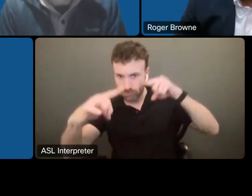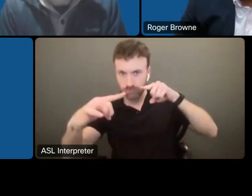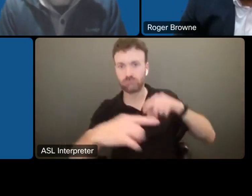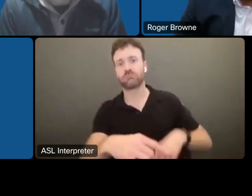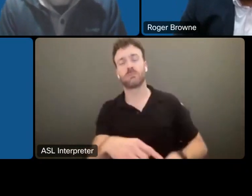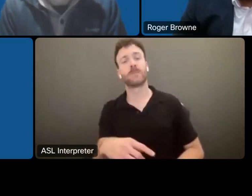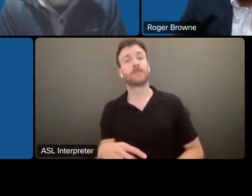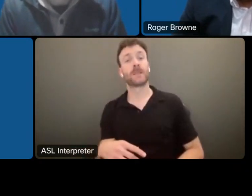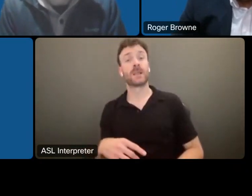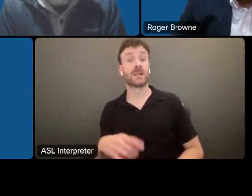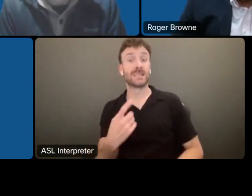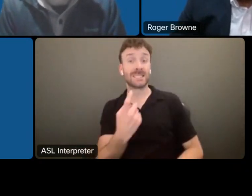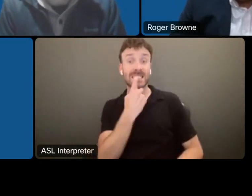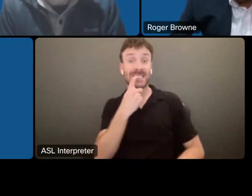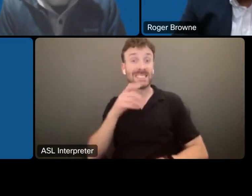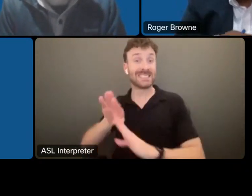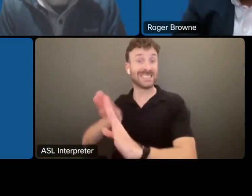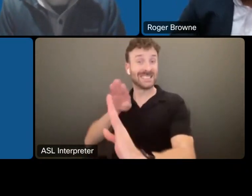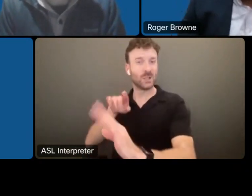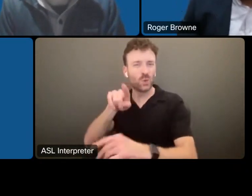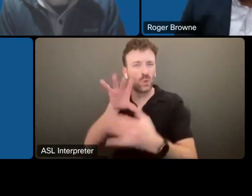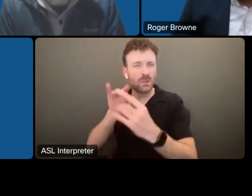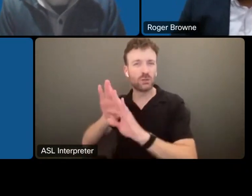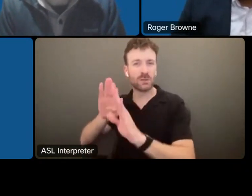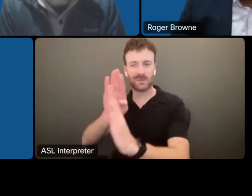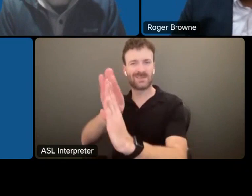With the steel metal plate, you mentioned it and actually heard a couple times this